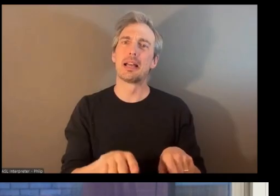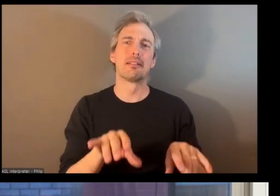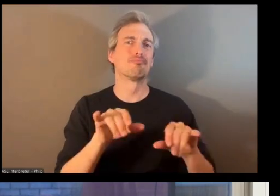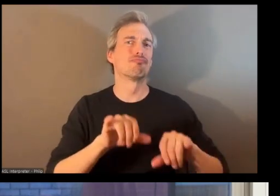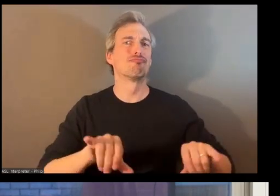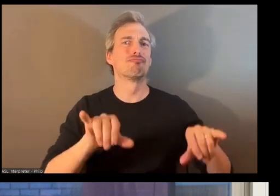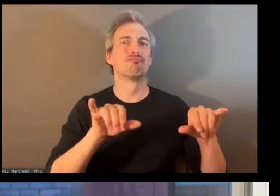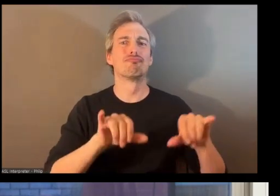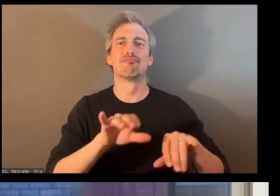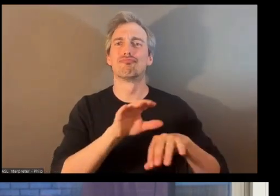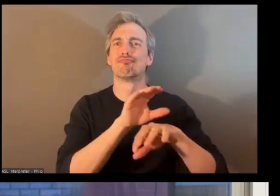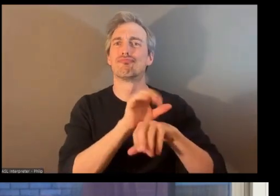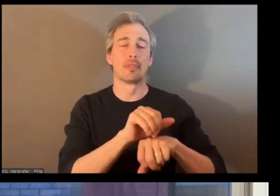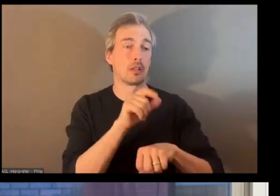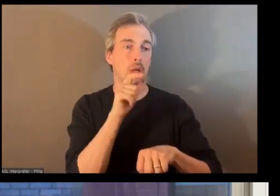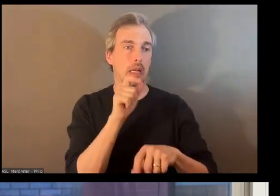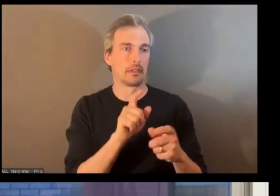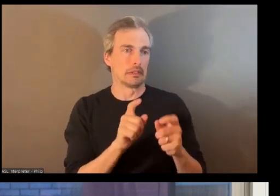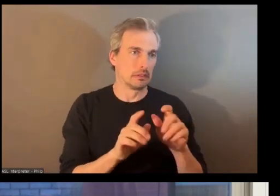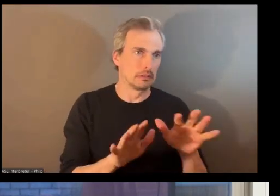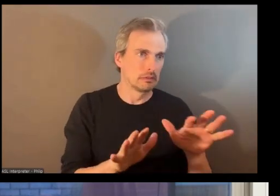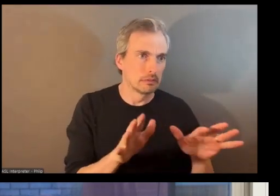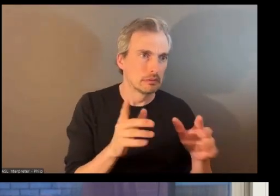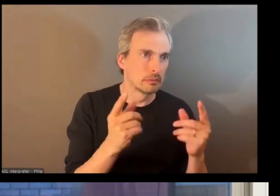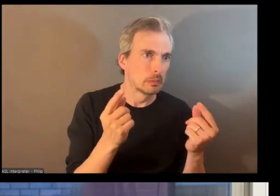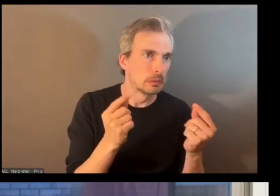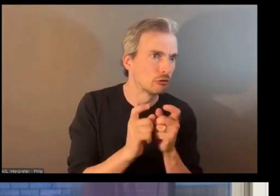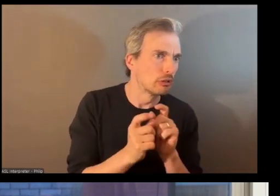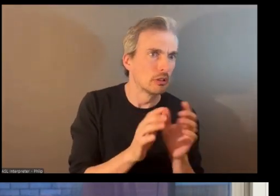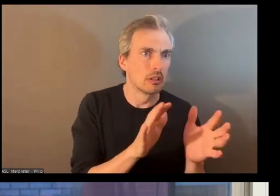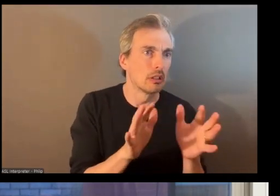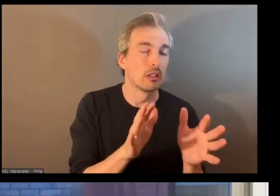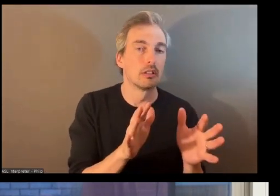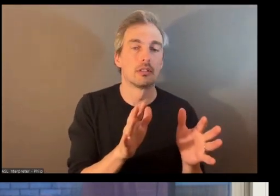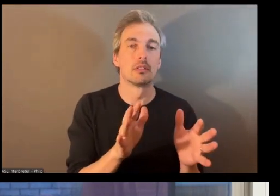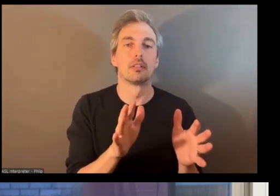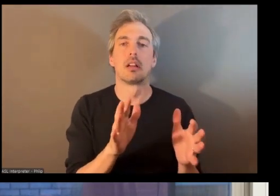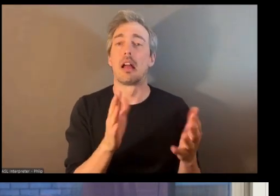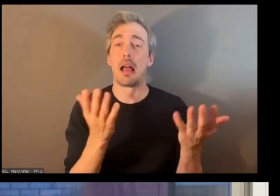And maybe it's even the ATM that you always go to, that is close to your home, or close to your work, or whatever.